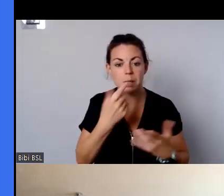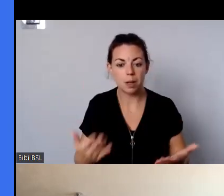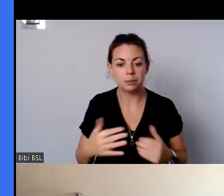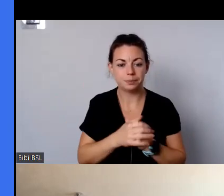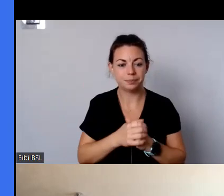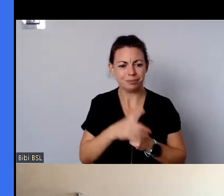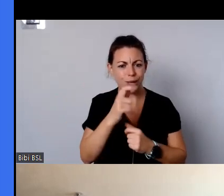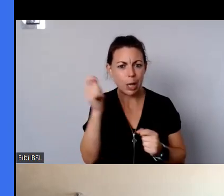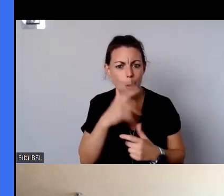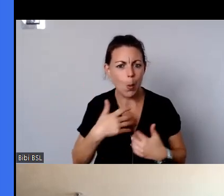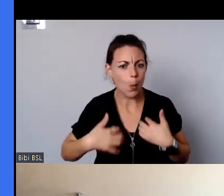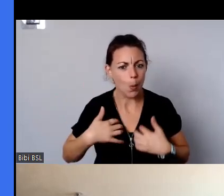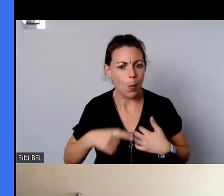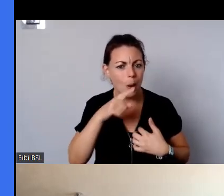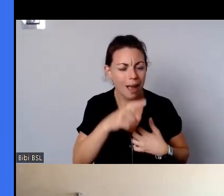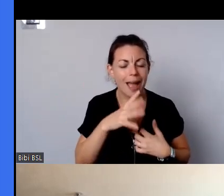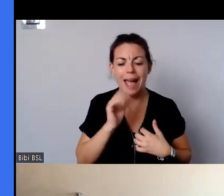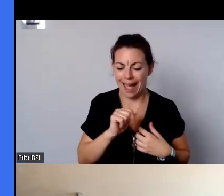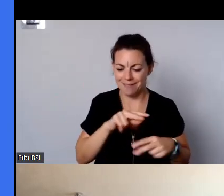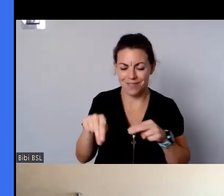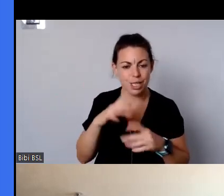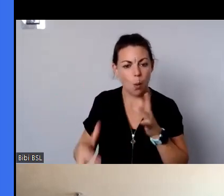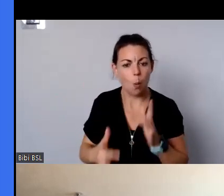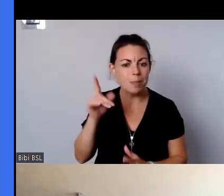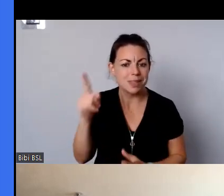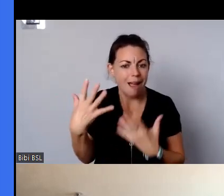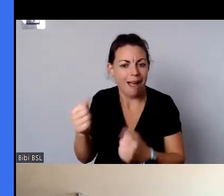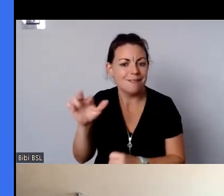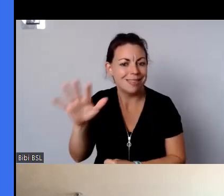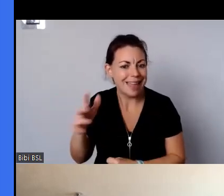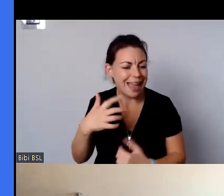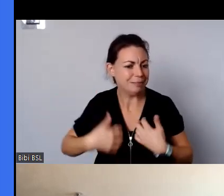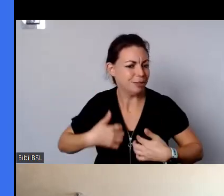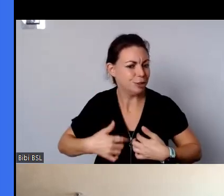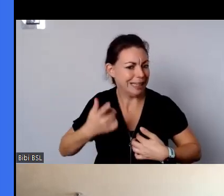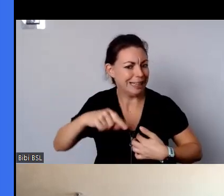I will find the link and try and pop that in the chat so you can watch it.